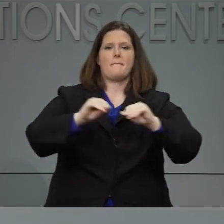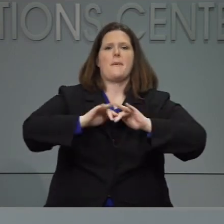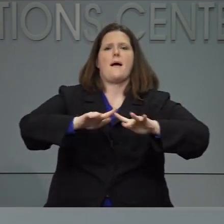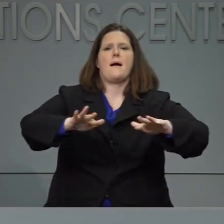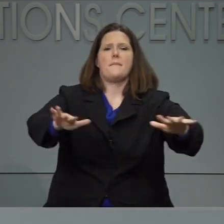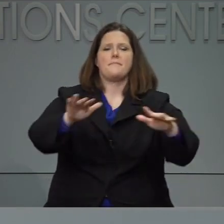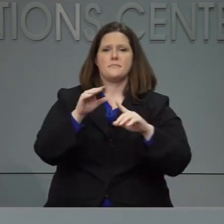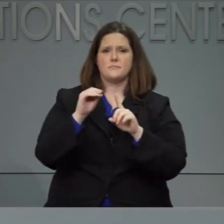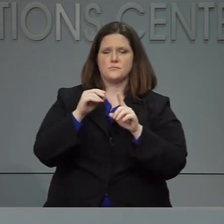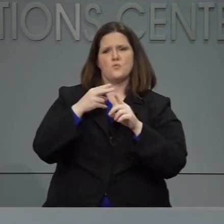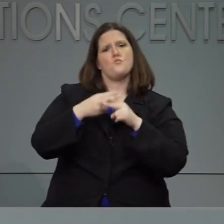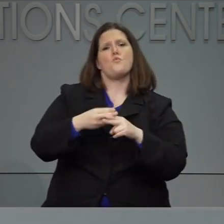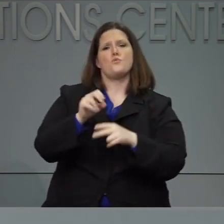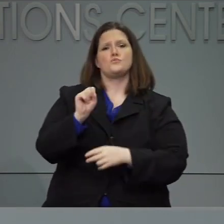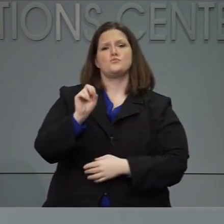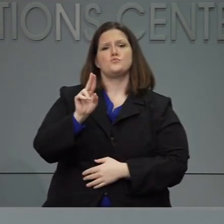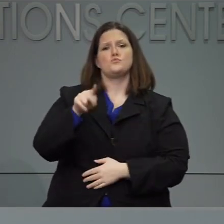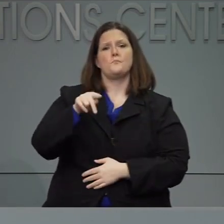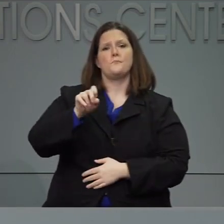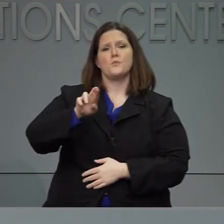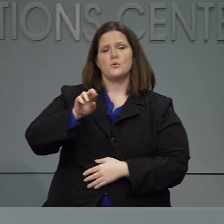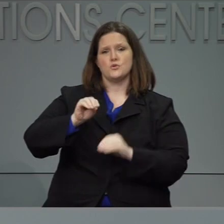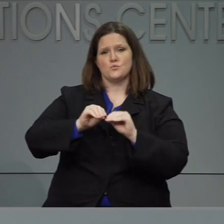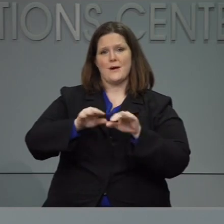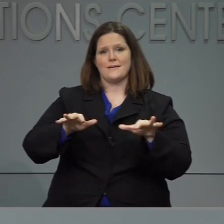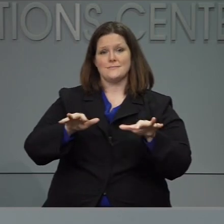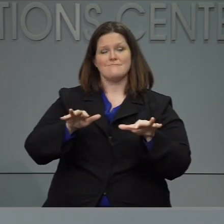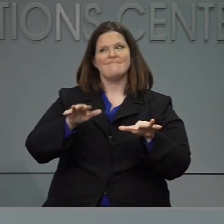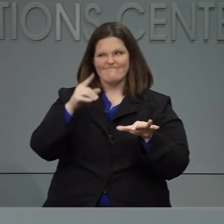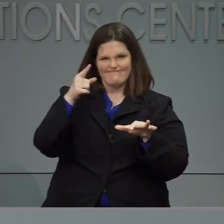AS WE'VE UNFORTUNATELY SEEN THIS IN OUR COLLEGE CAMPUSES.